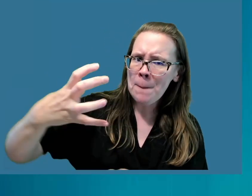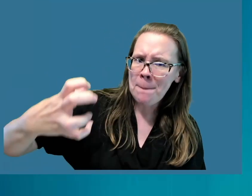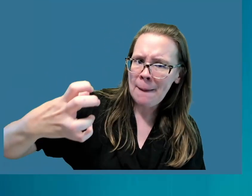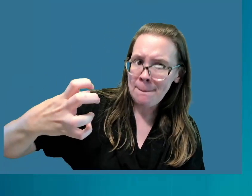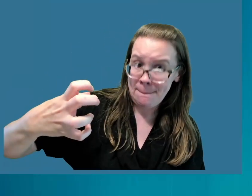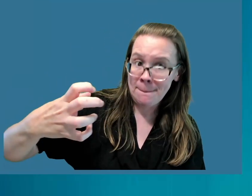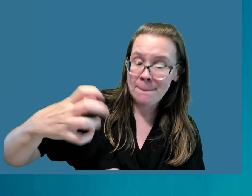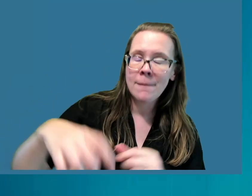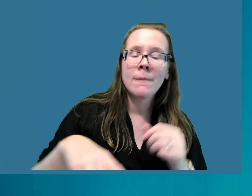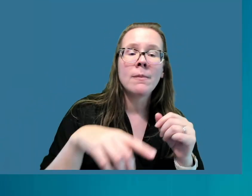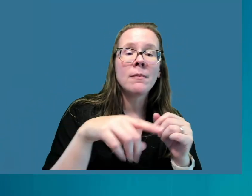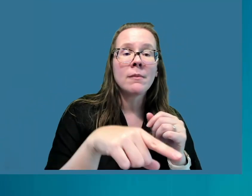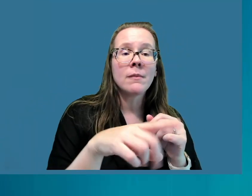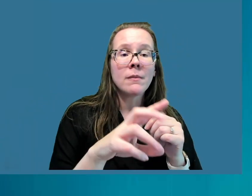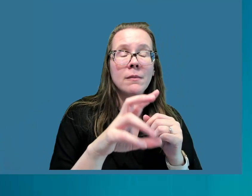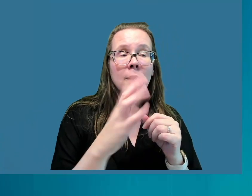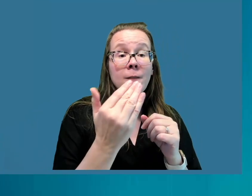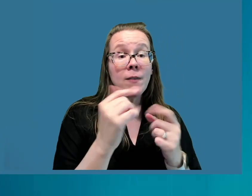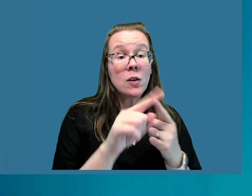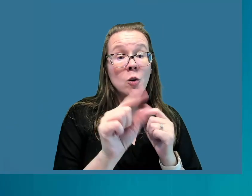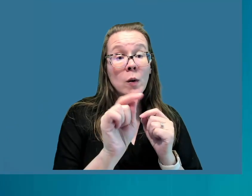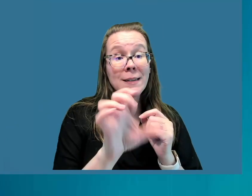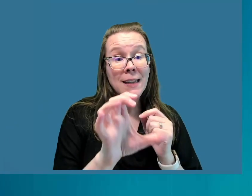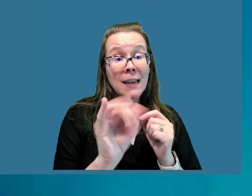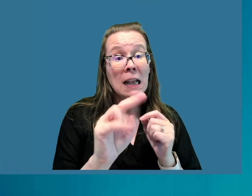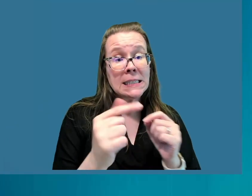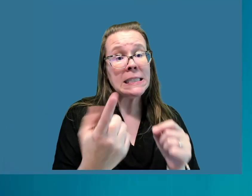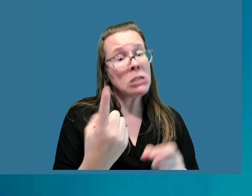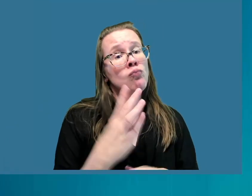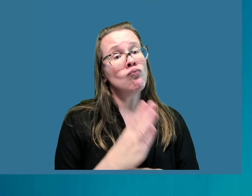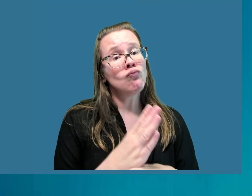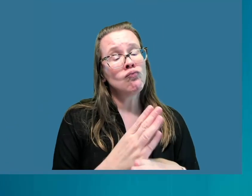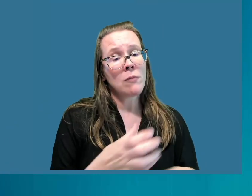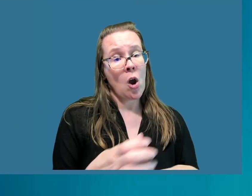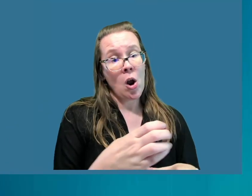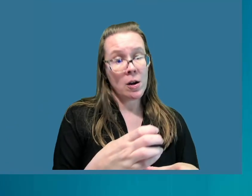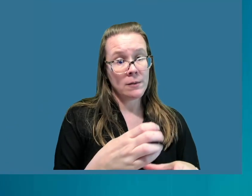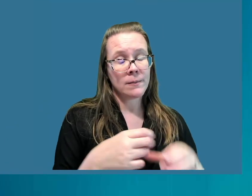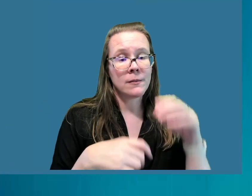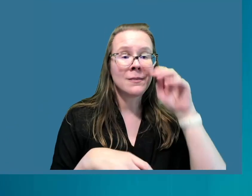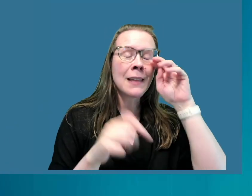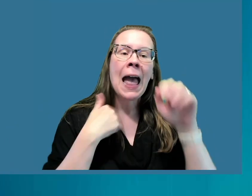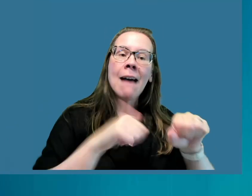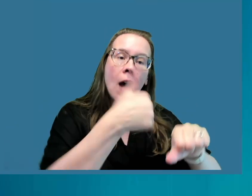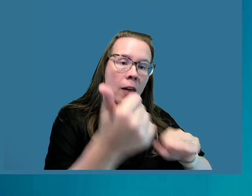hard to squeeze out of the bottles, um, whereas 15 to 20 seconds icing takes a lot less work.